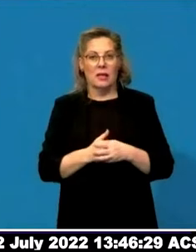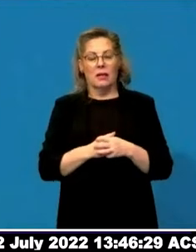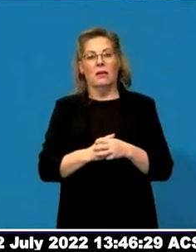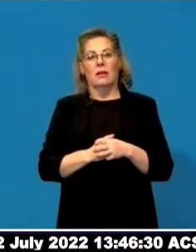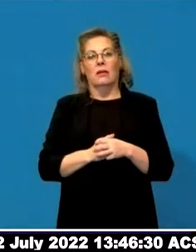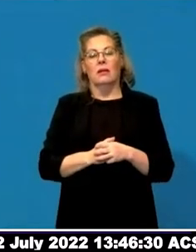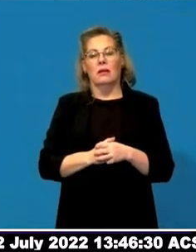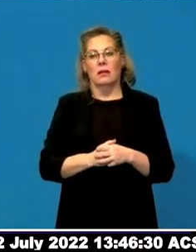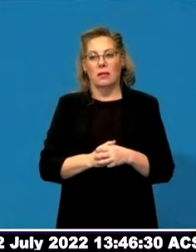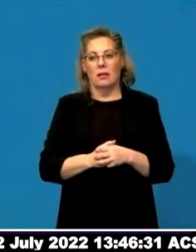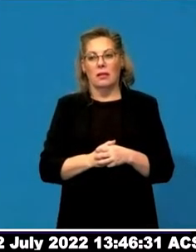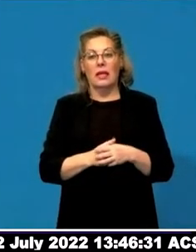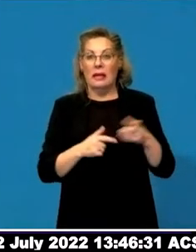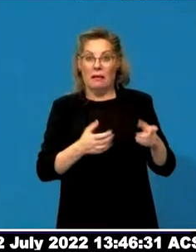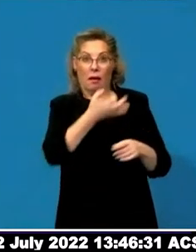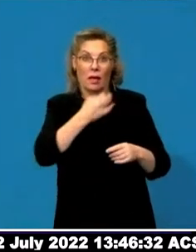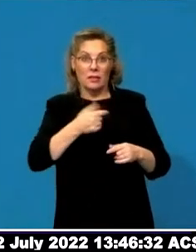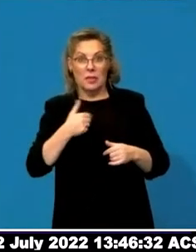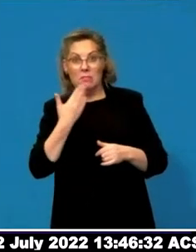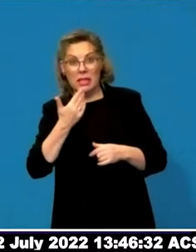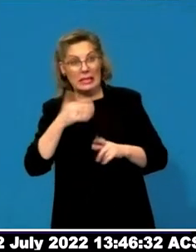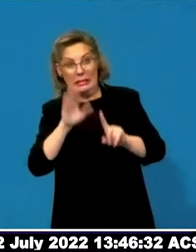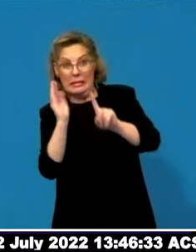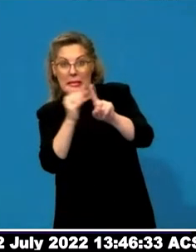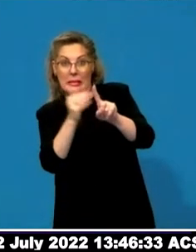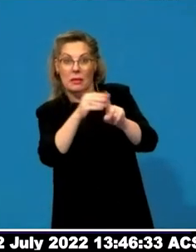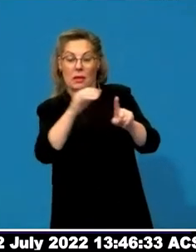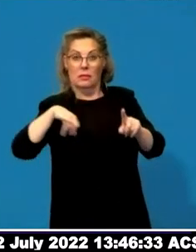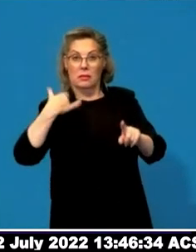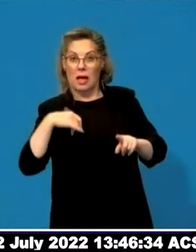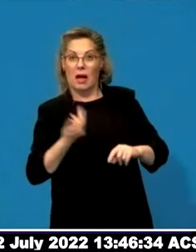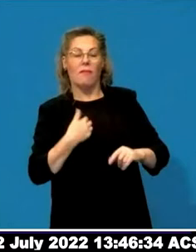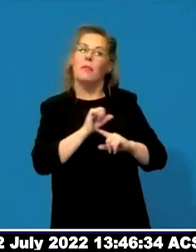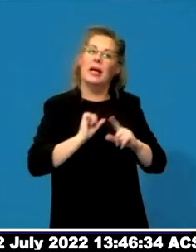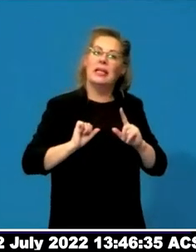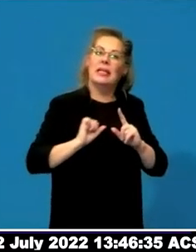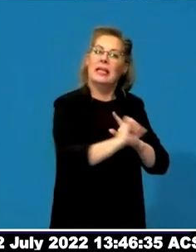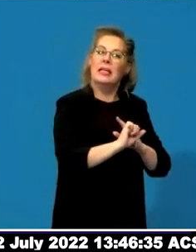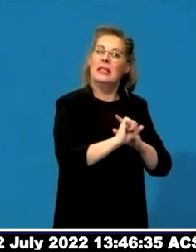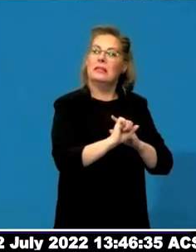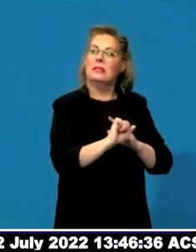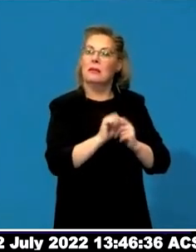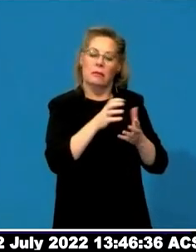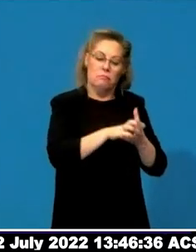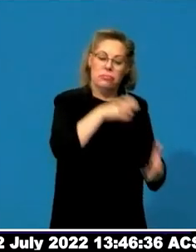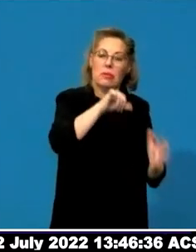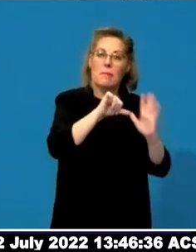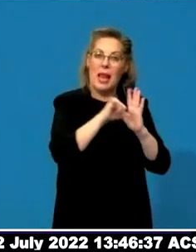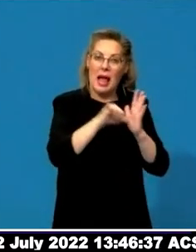Like, there's no plan - in their plan, there's no plan for them to go back home. MS McMAHON: I see.